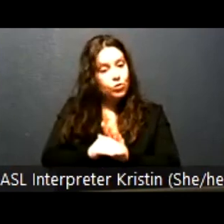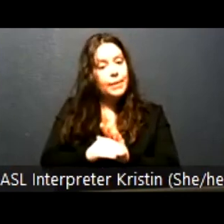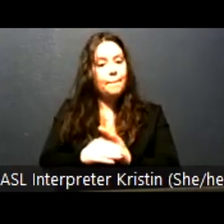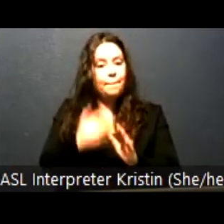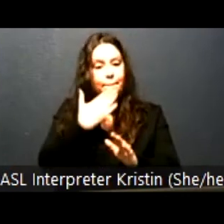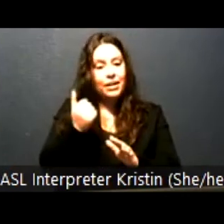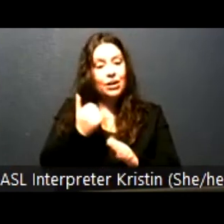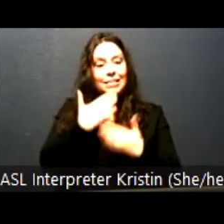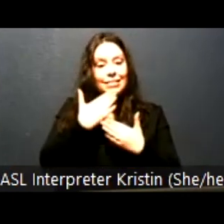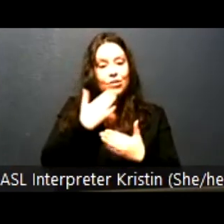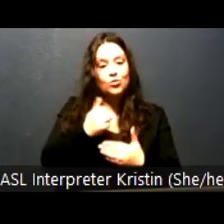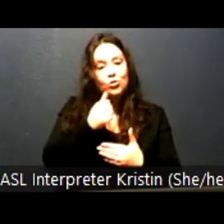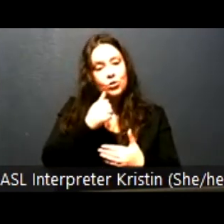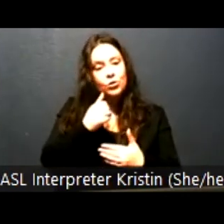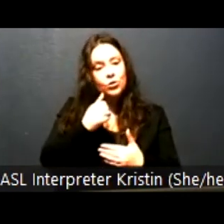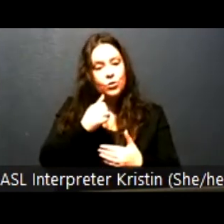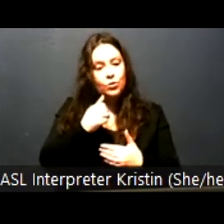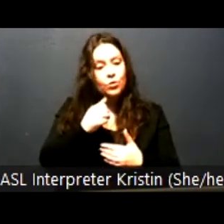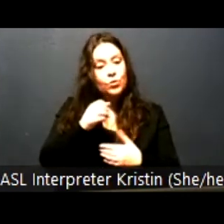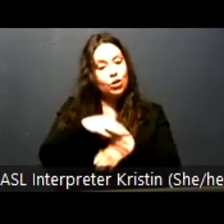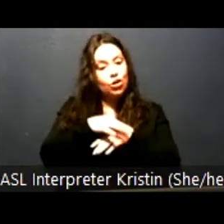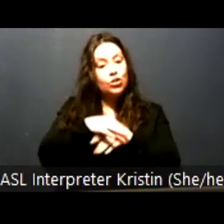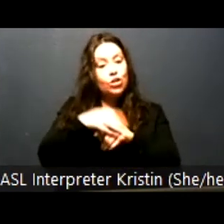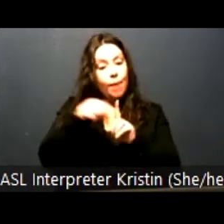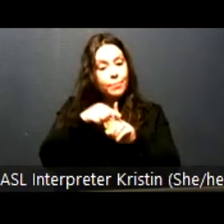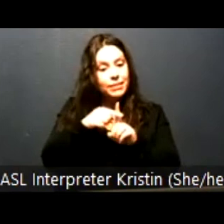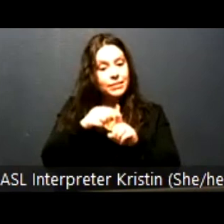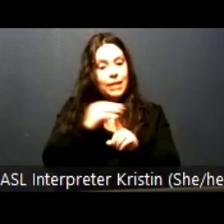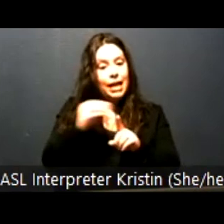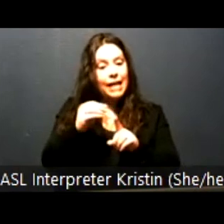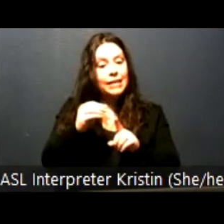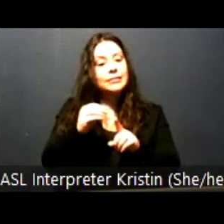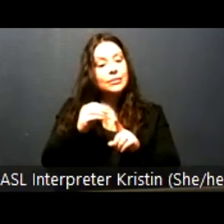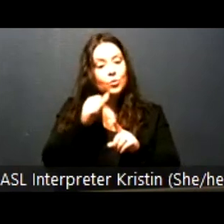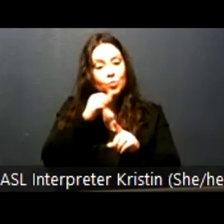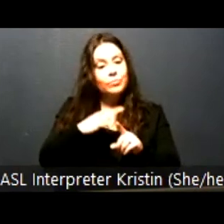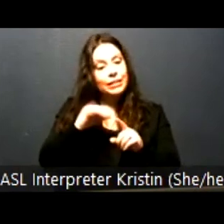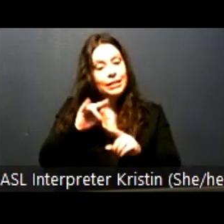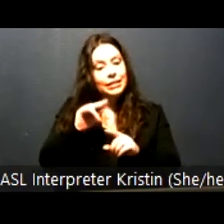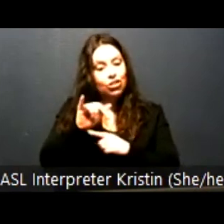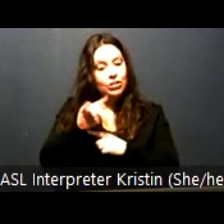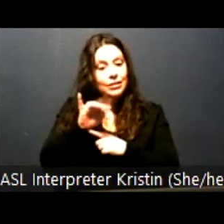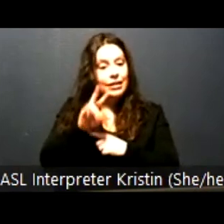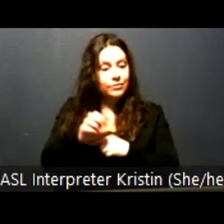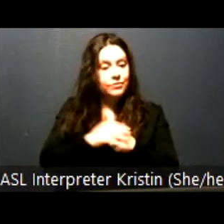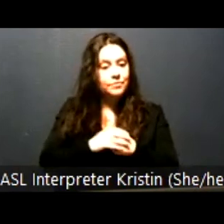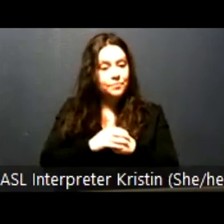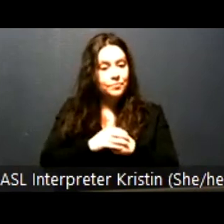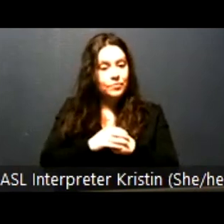and Earth Optimism. On behalf of the Smithsonian's National Zoo and Conservation Biology Institute